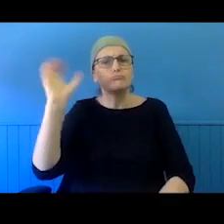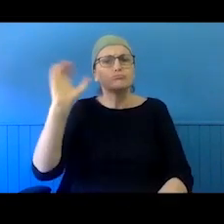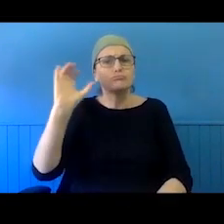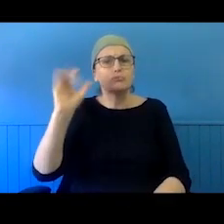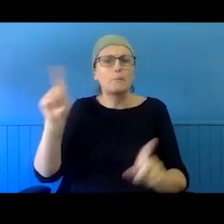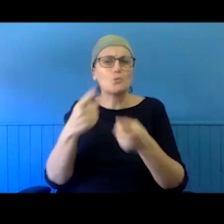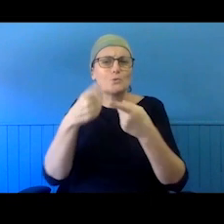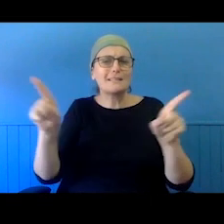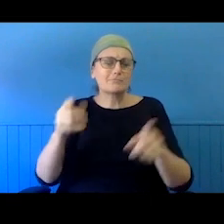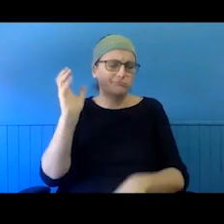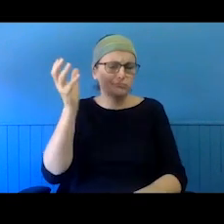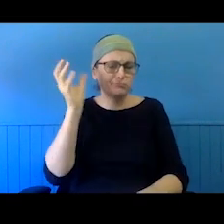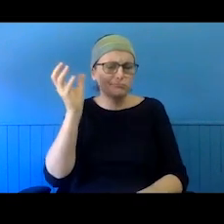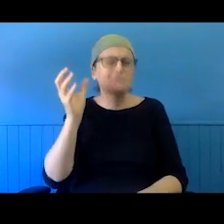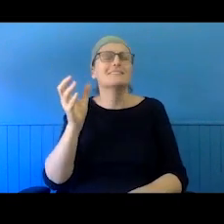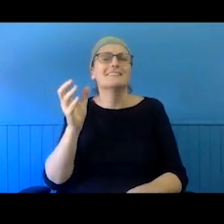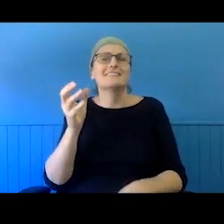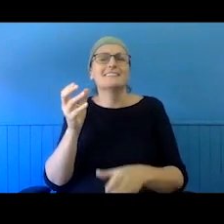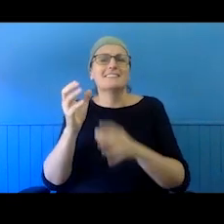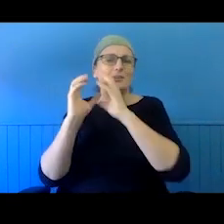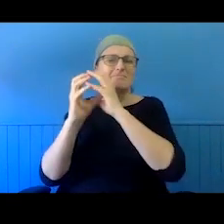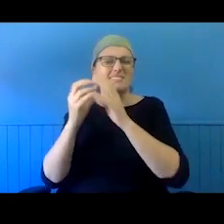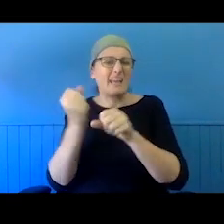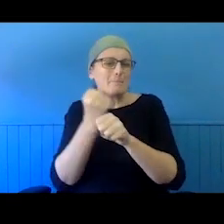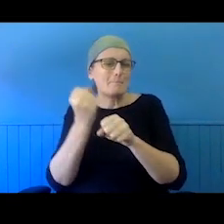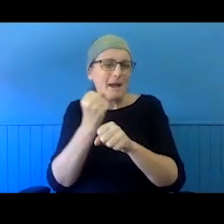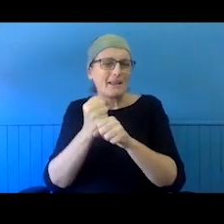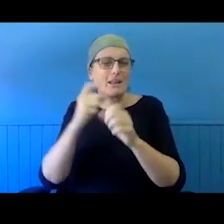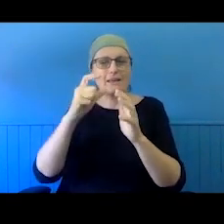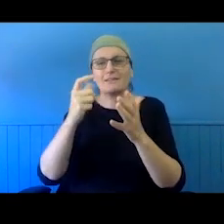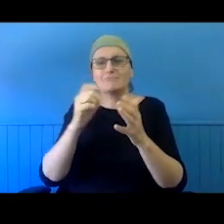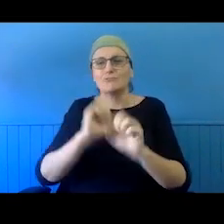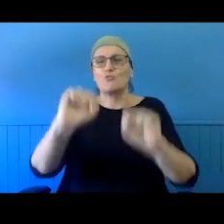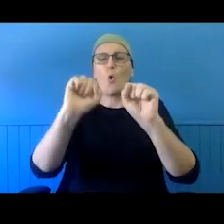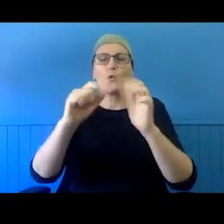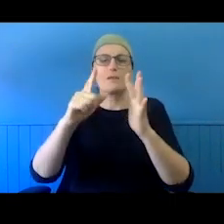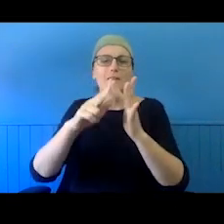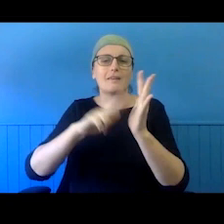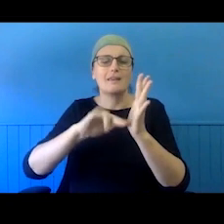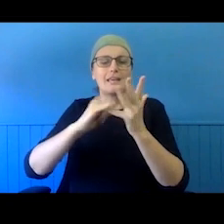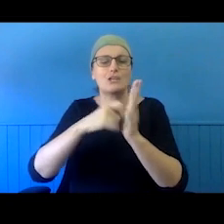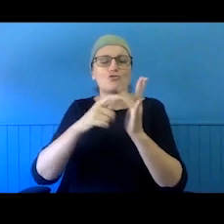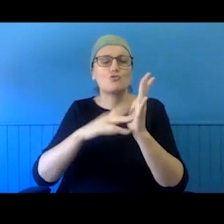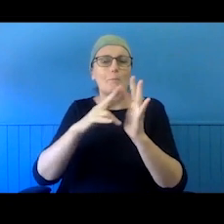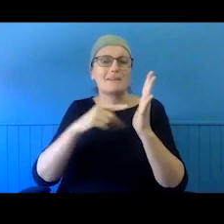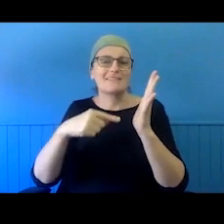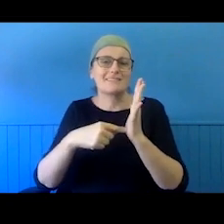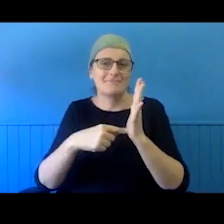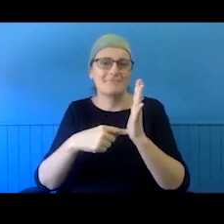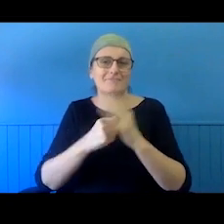to Tchaikovsky's The Nutcracker, so they show you how to build DIY